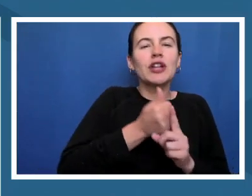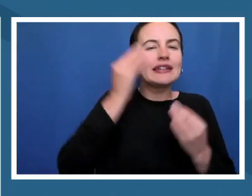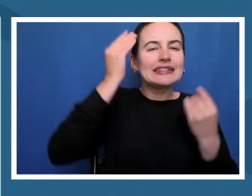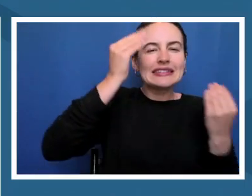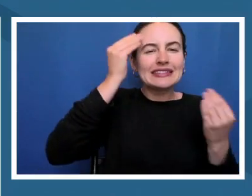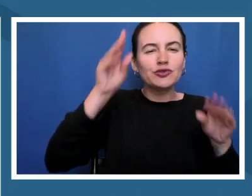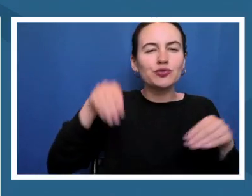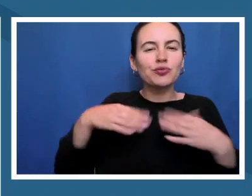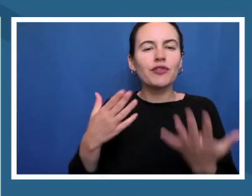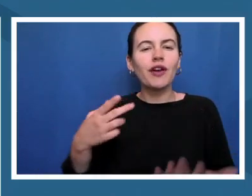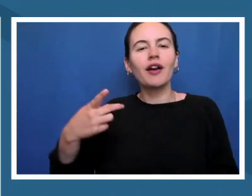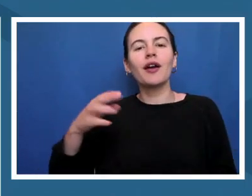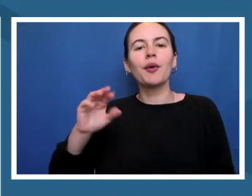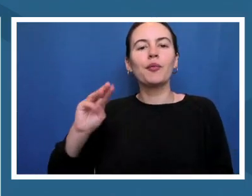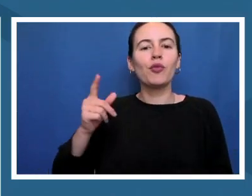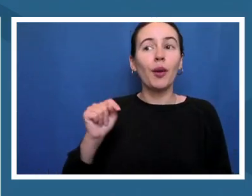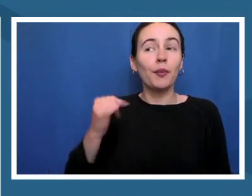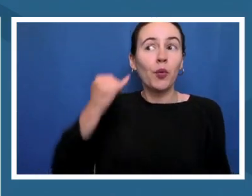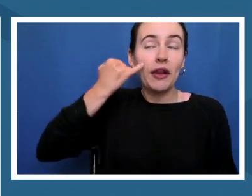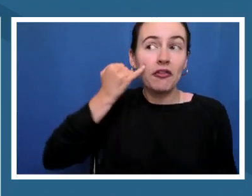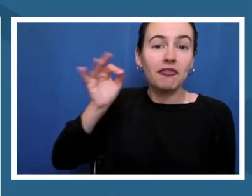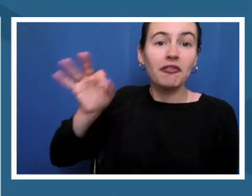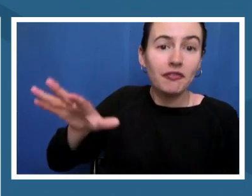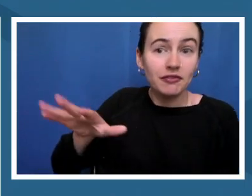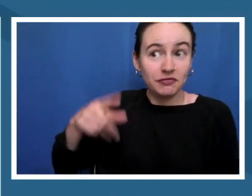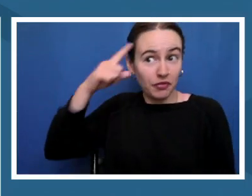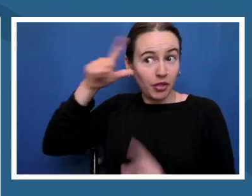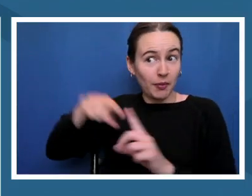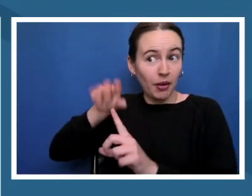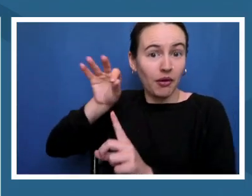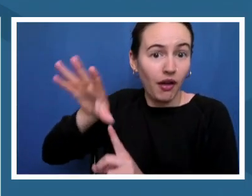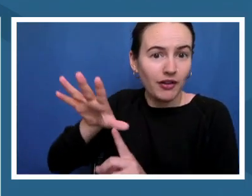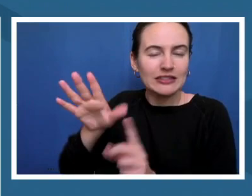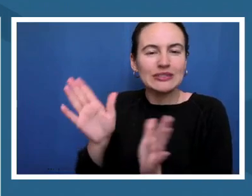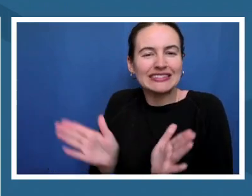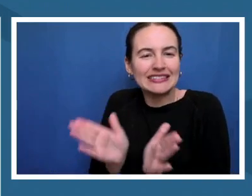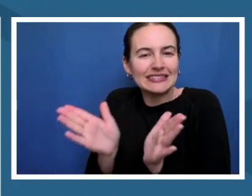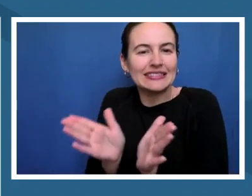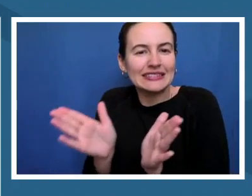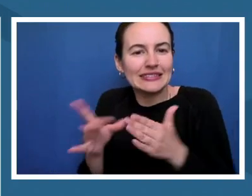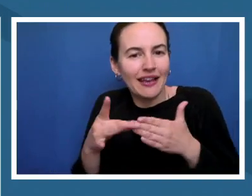what about this have you thought about this and just kind of push them along